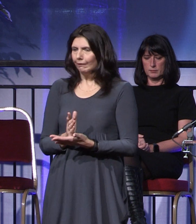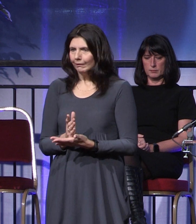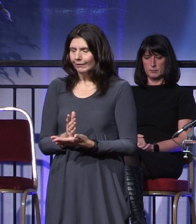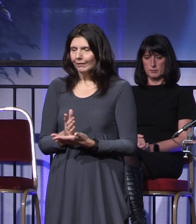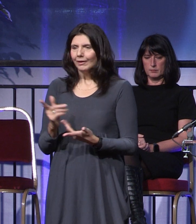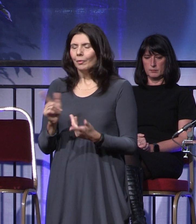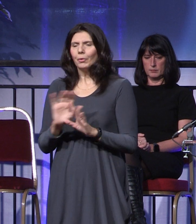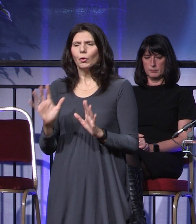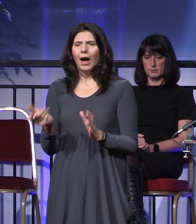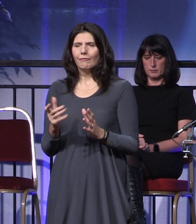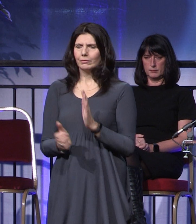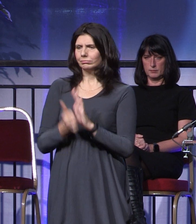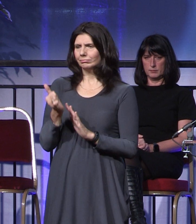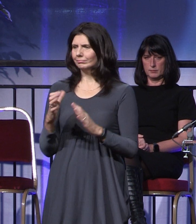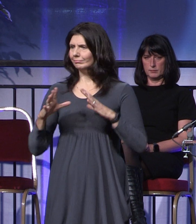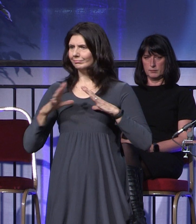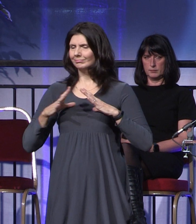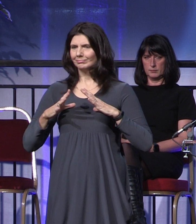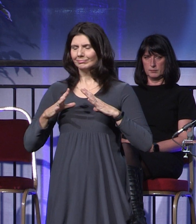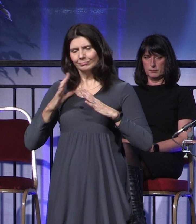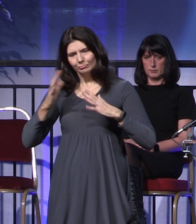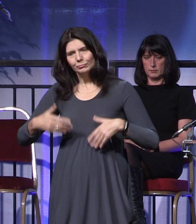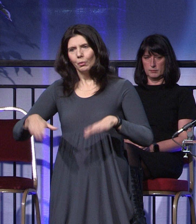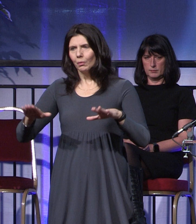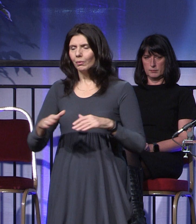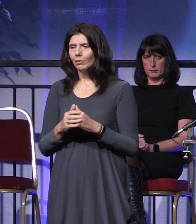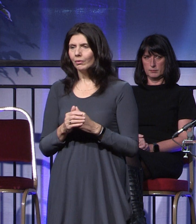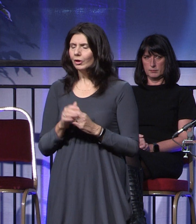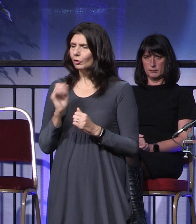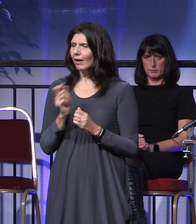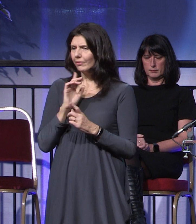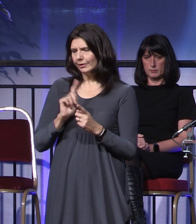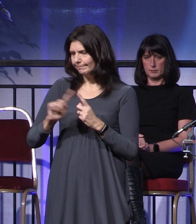education has prepared you well the personal characteristics that you have